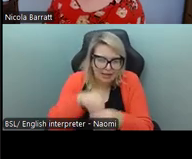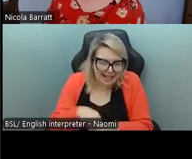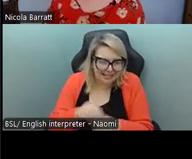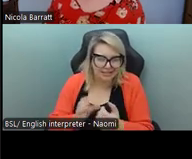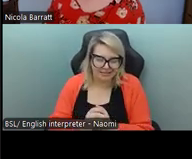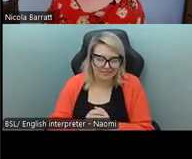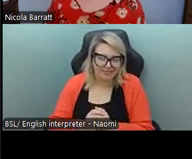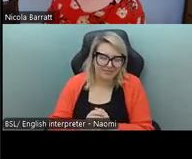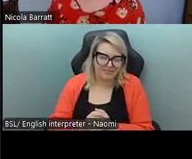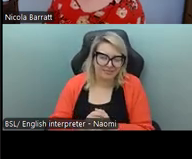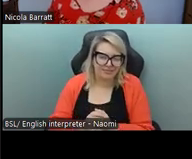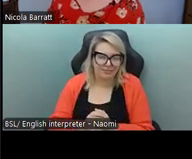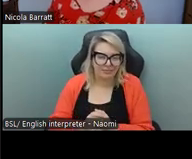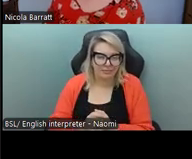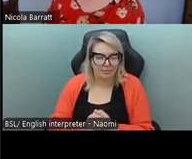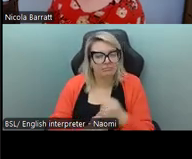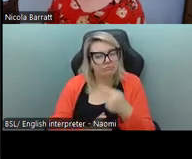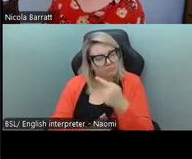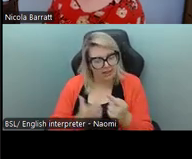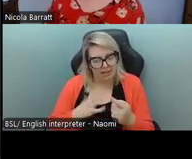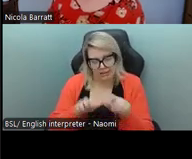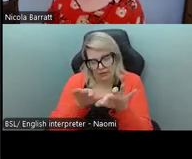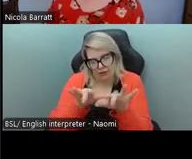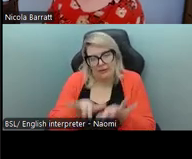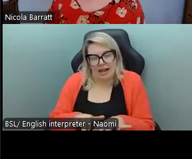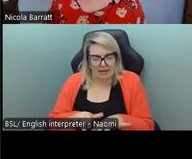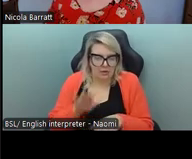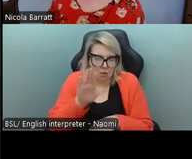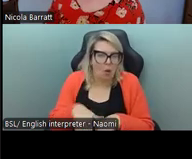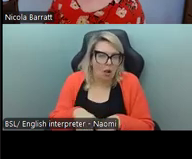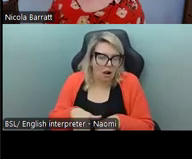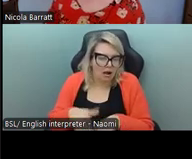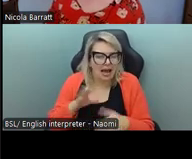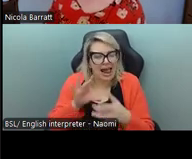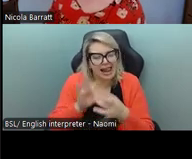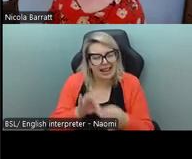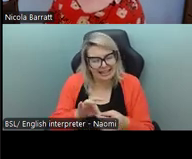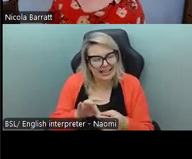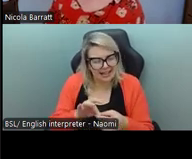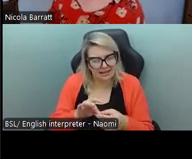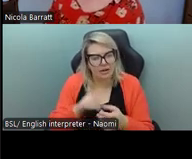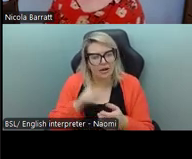You need to aim to fill out all of the sections because LinkedIn's much more likely to push your profile to people